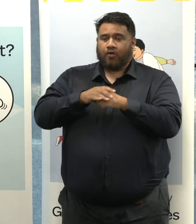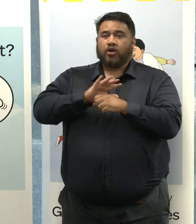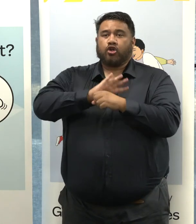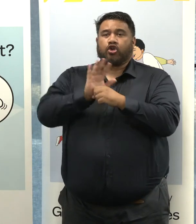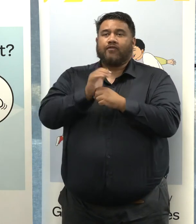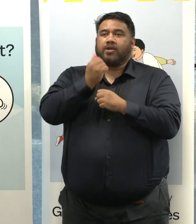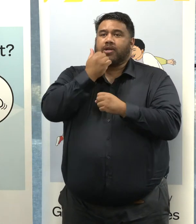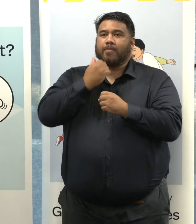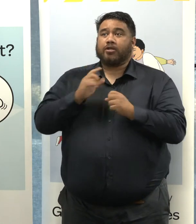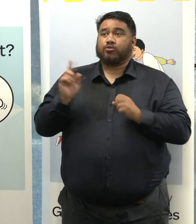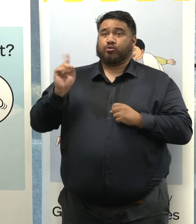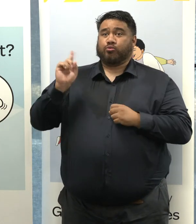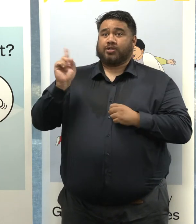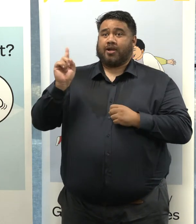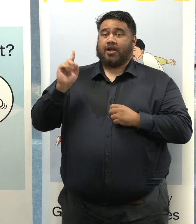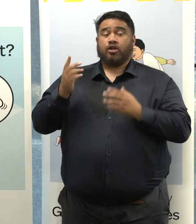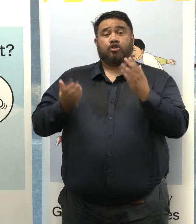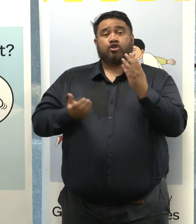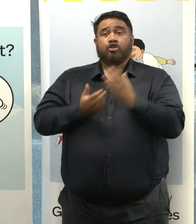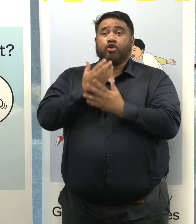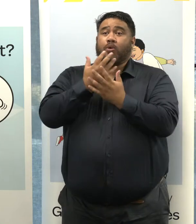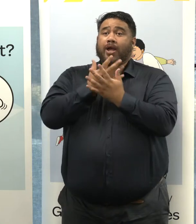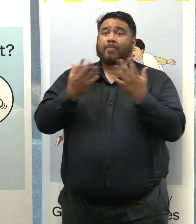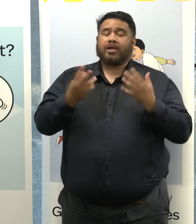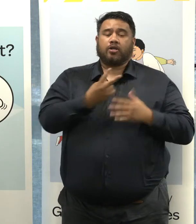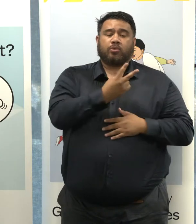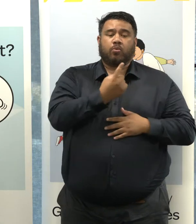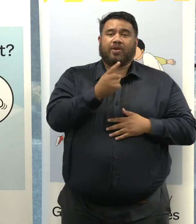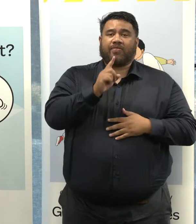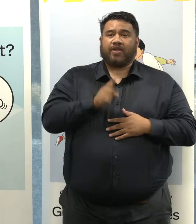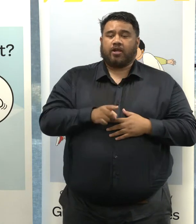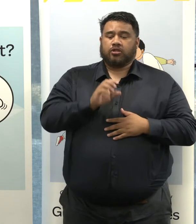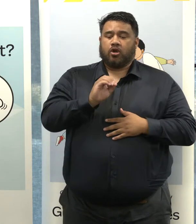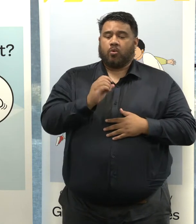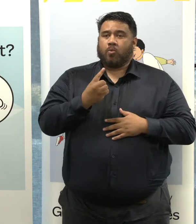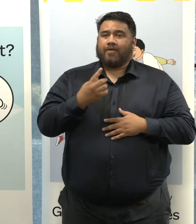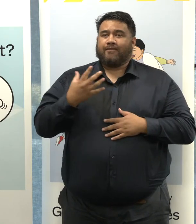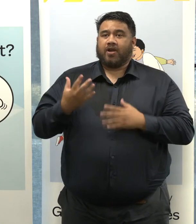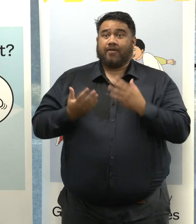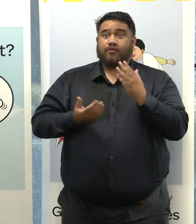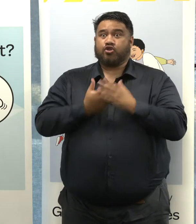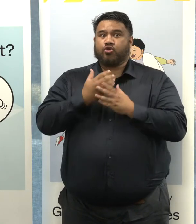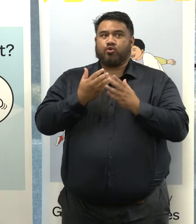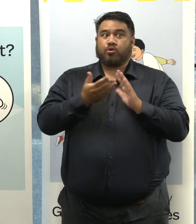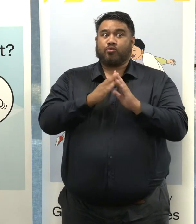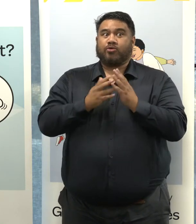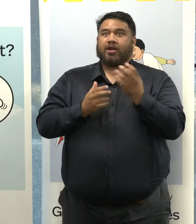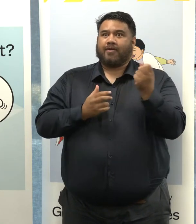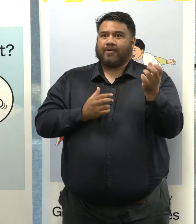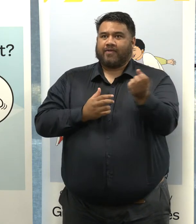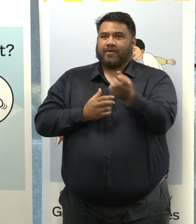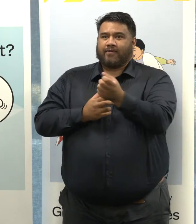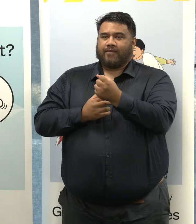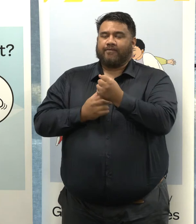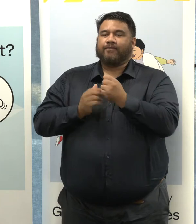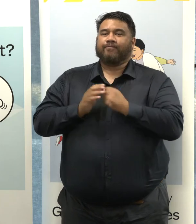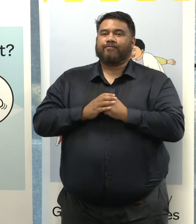Welcome, Sam, thank you for making yourself available.